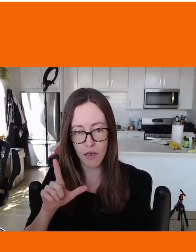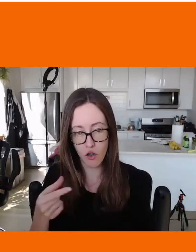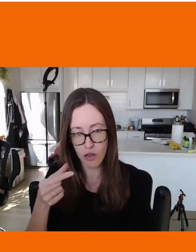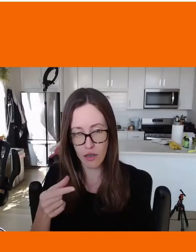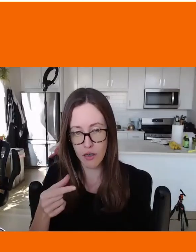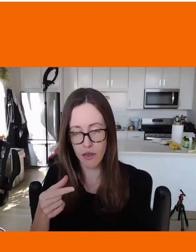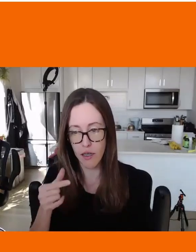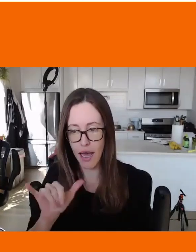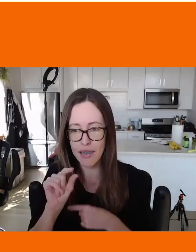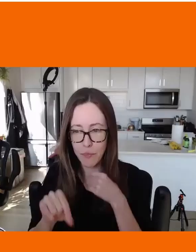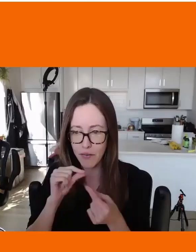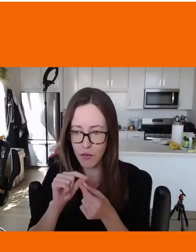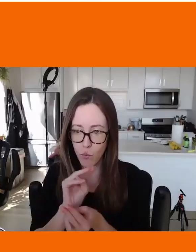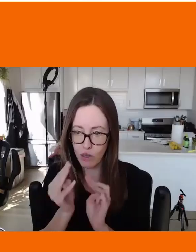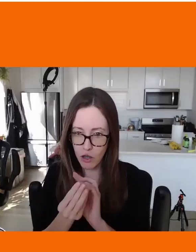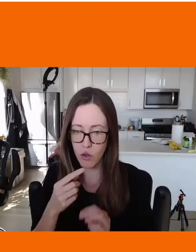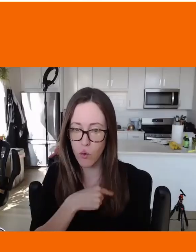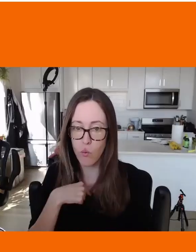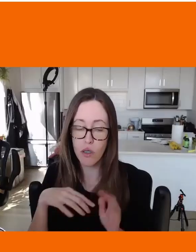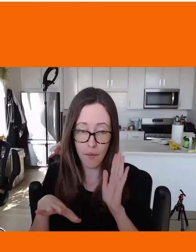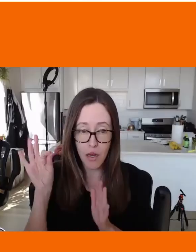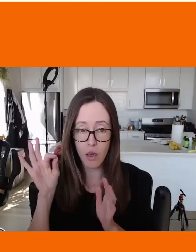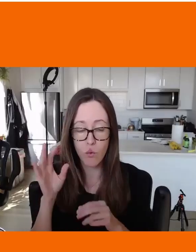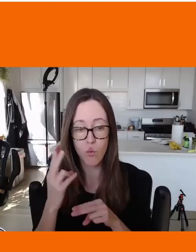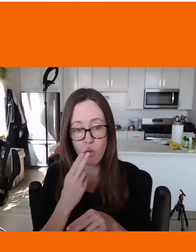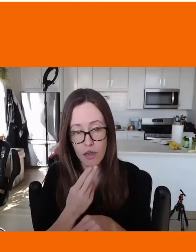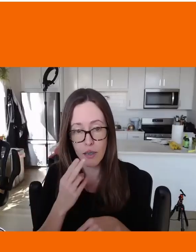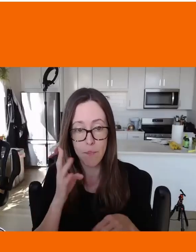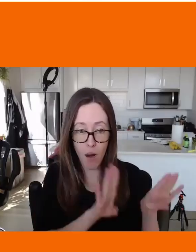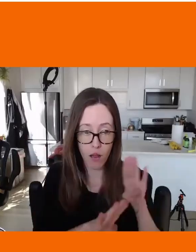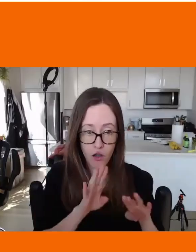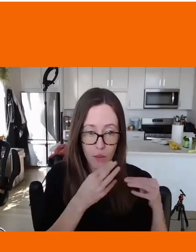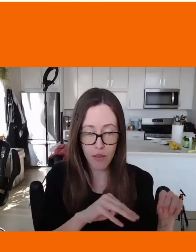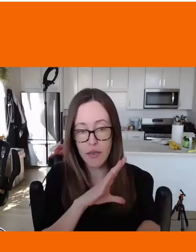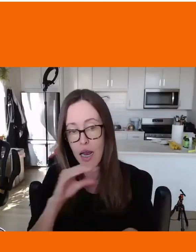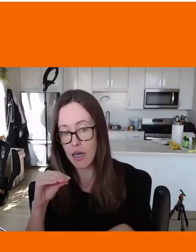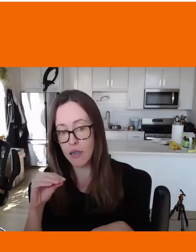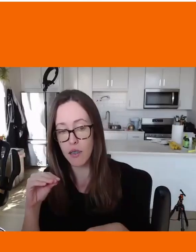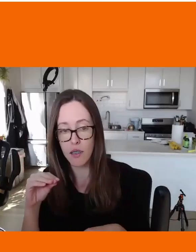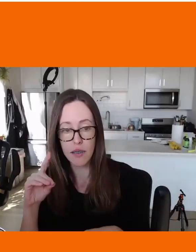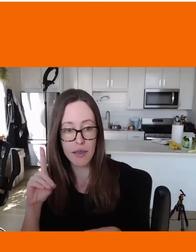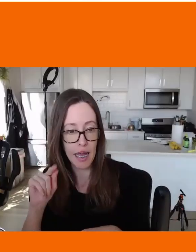and we studied 35delG. We found that this mutation-- we use both biology methods